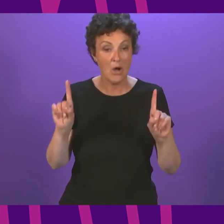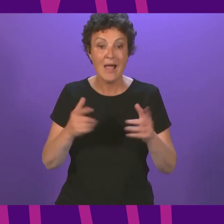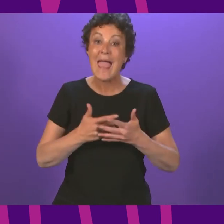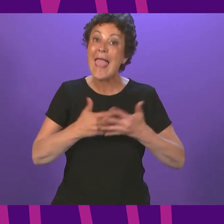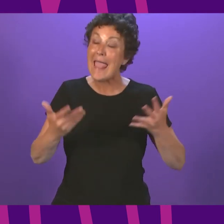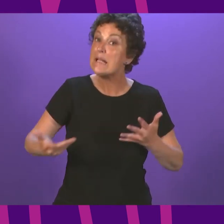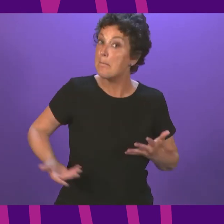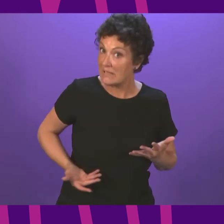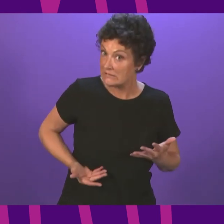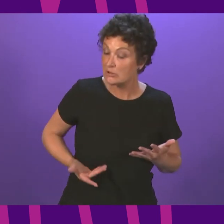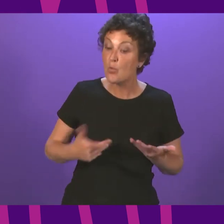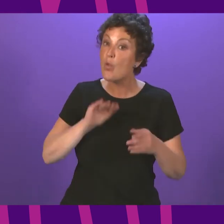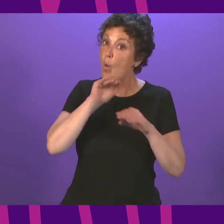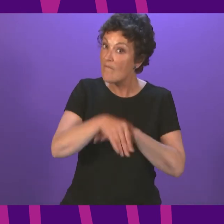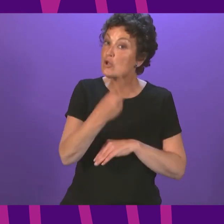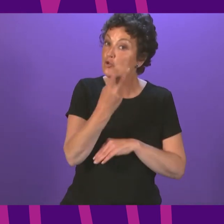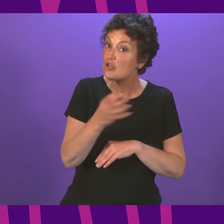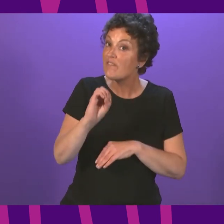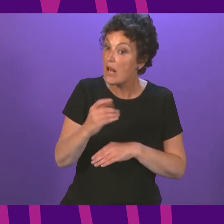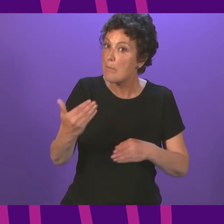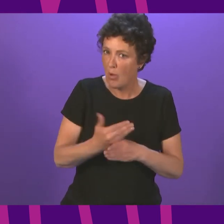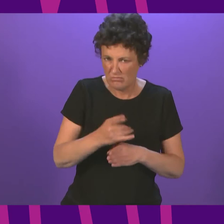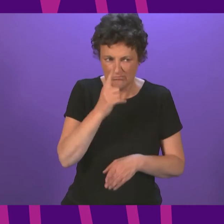I am not, although it is reasonable to expect any large business with more than 250 employees